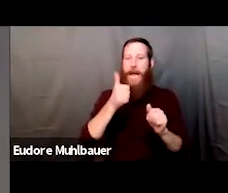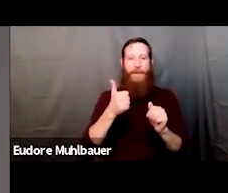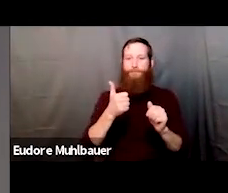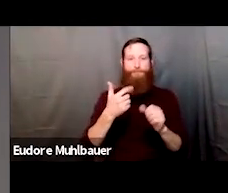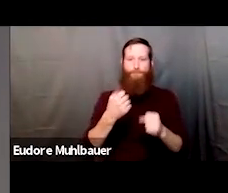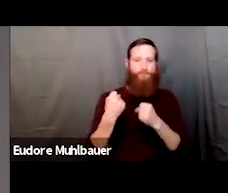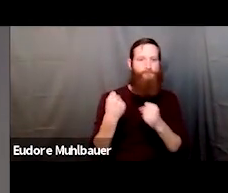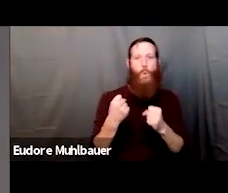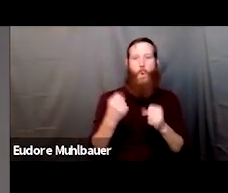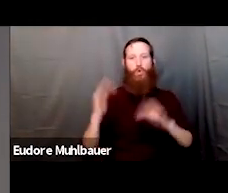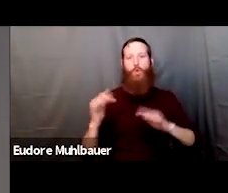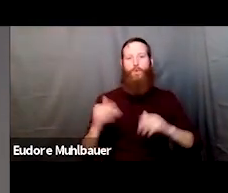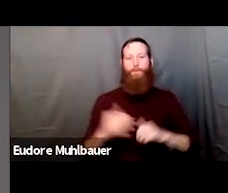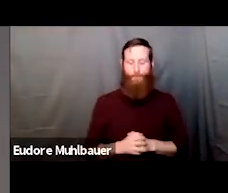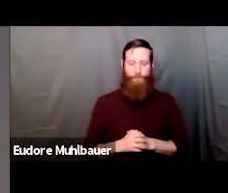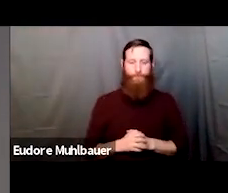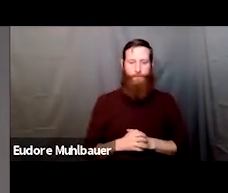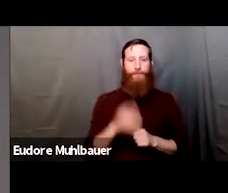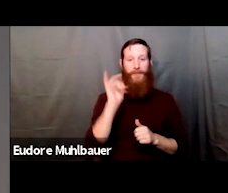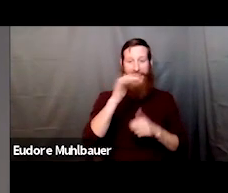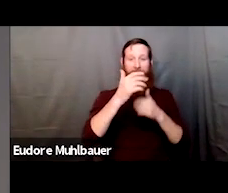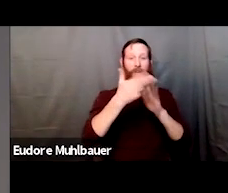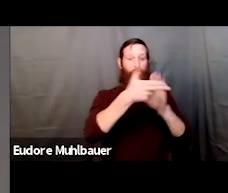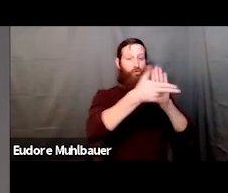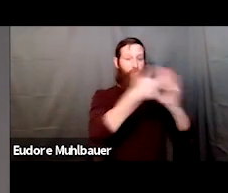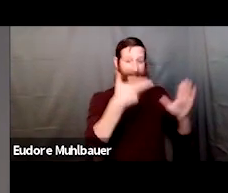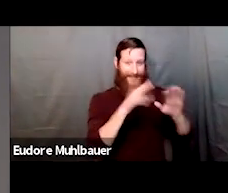In addition to using the hazard ratings we can also use the bottom line observations.